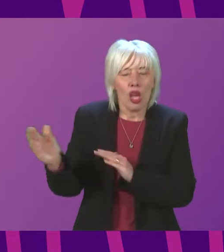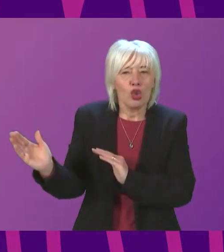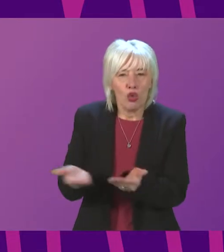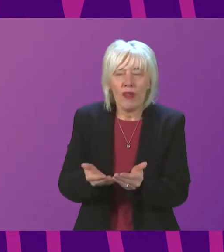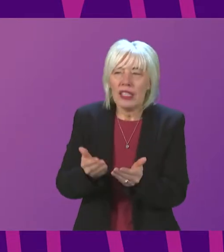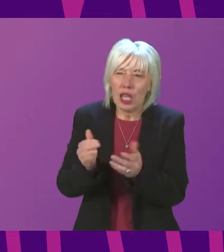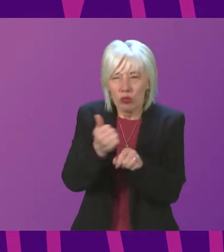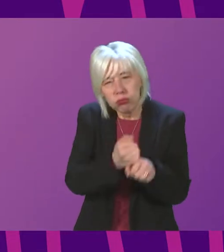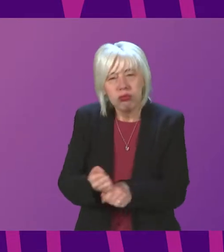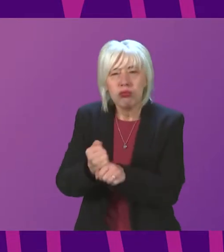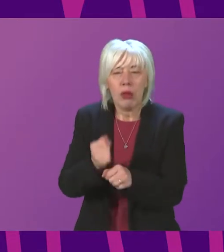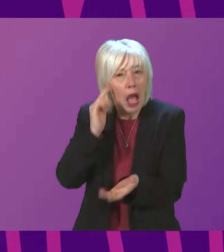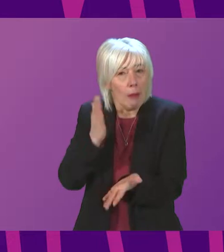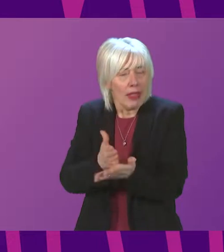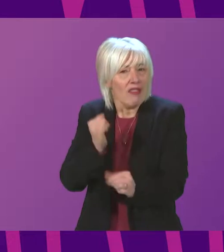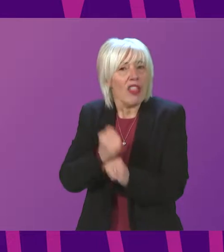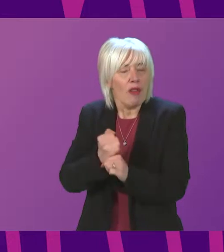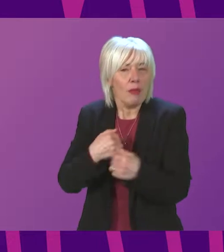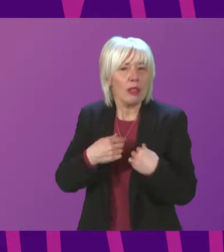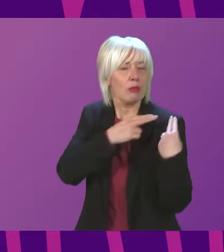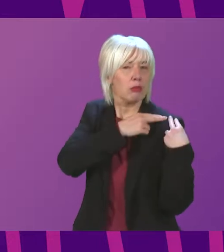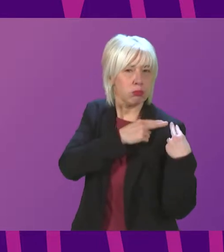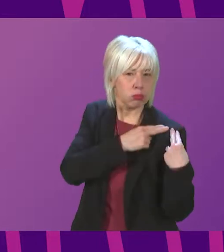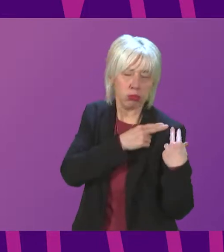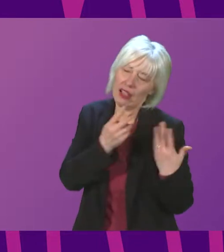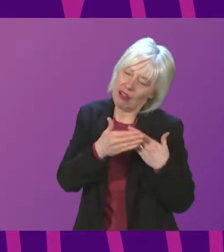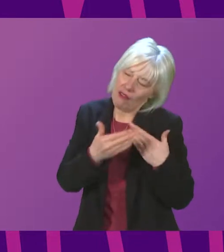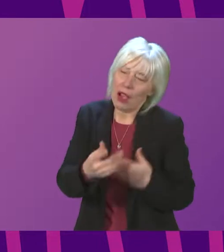I believe that Governments have a duty to remove—as far as they can, because this